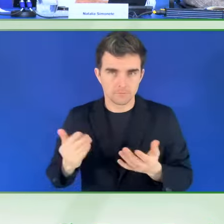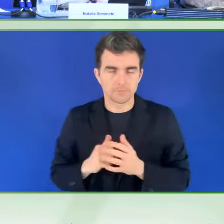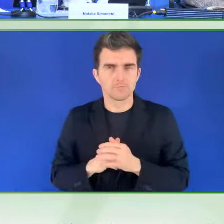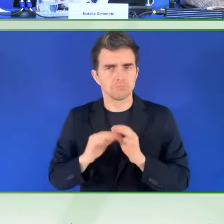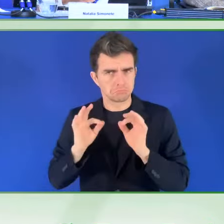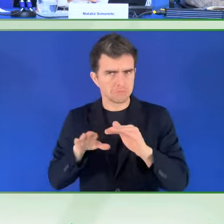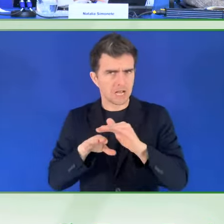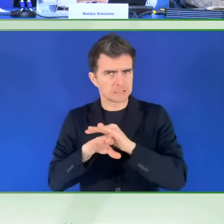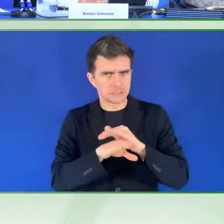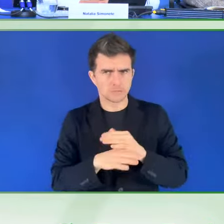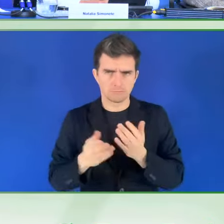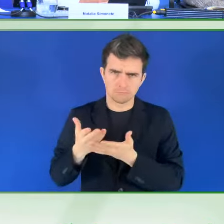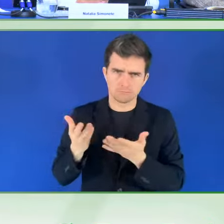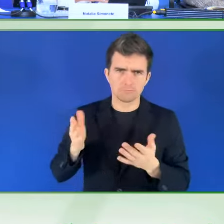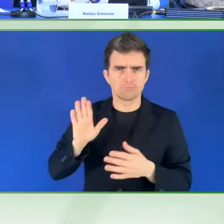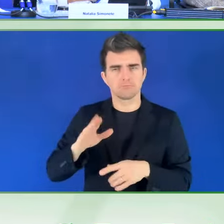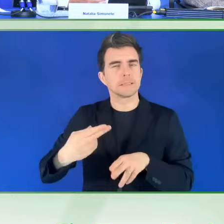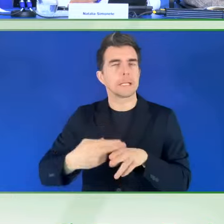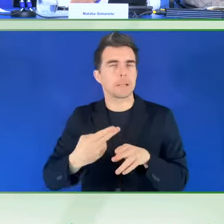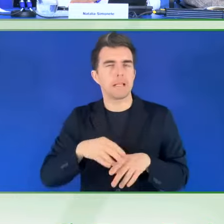and see us, and listen to us.